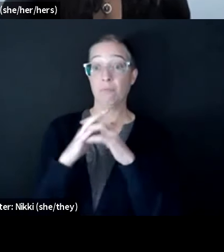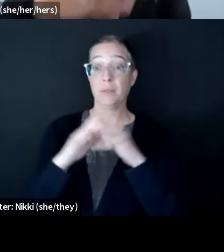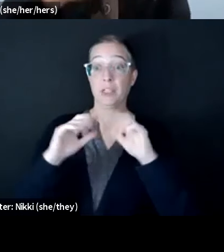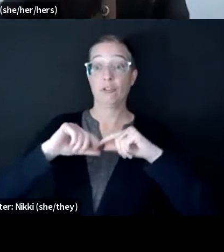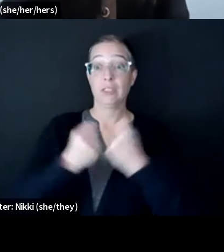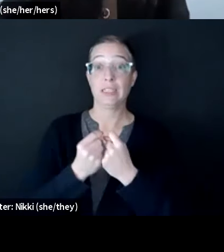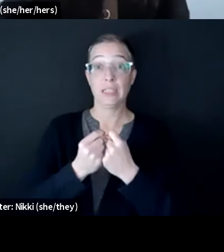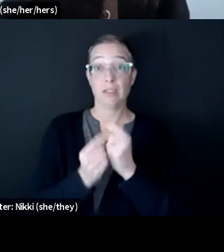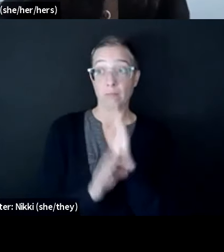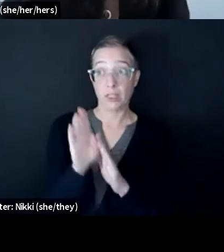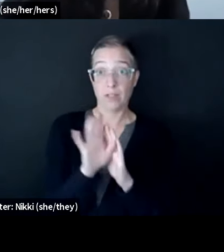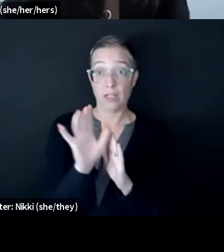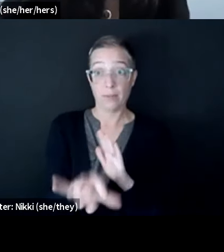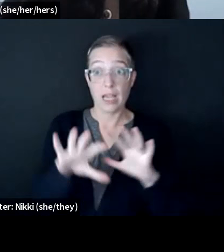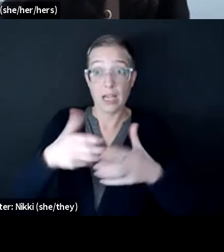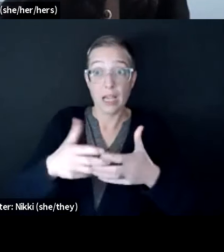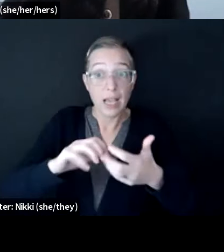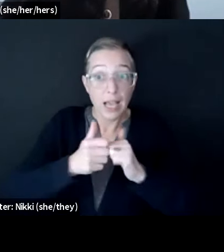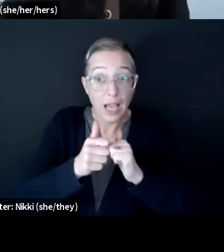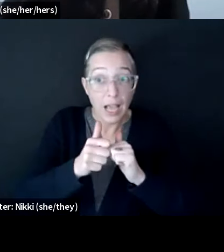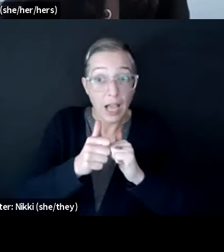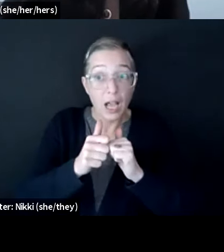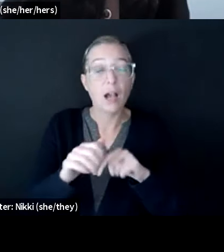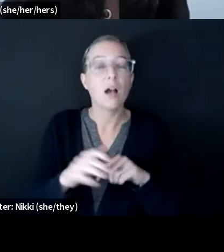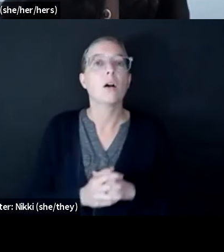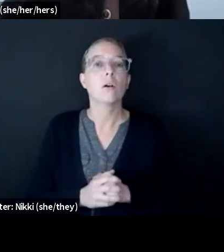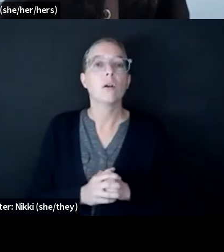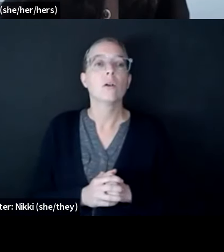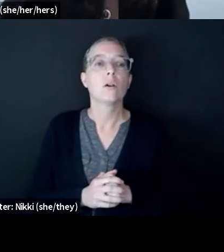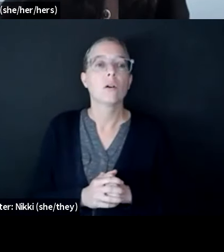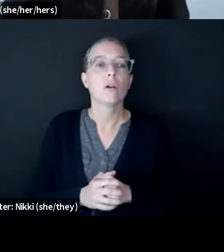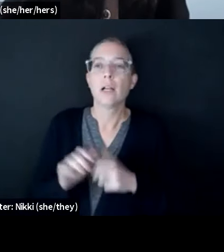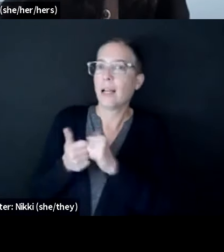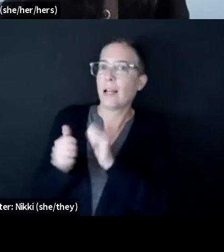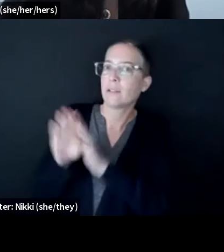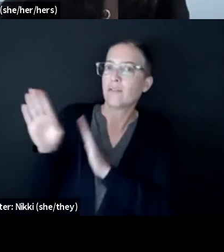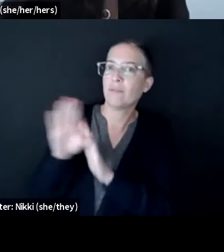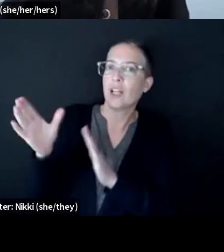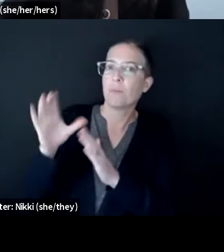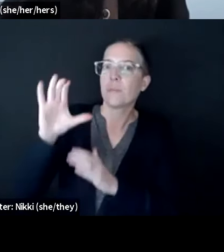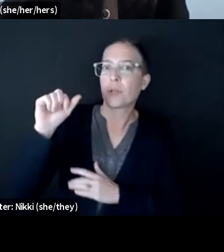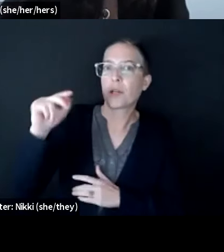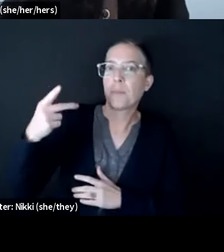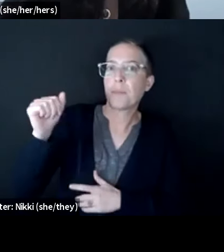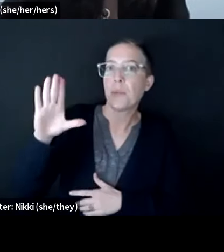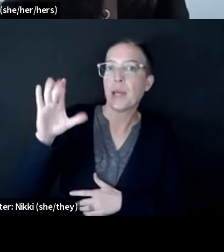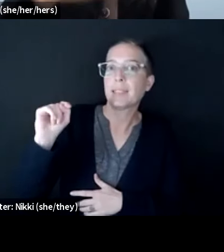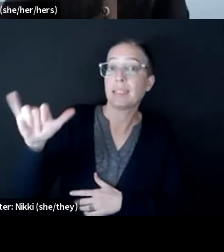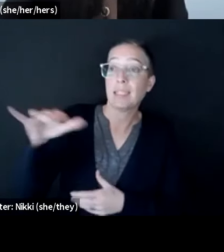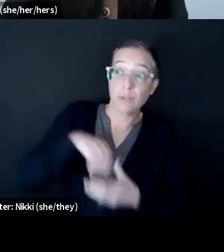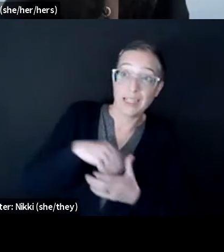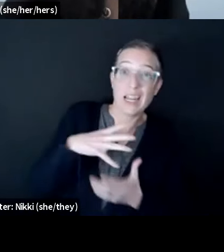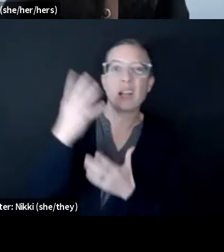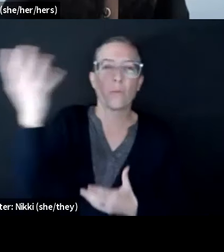Kris Krasnowski: develop additional capacity within your organization and outside of the organization to make these programs live in the Community.